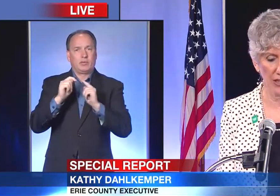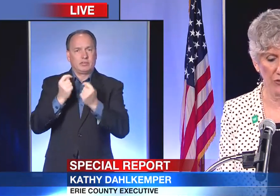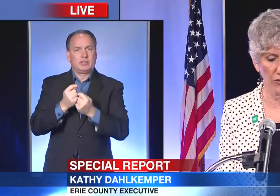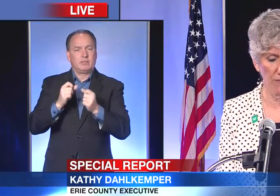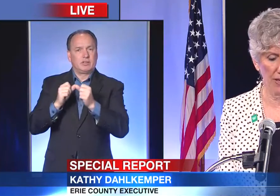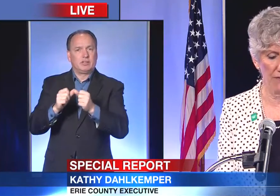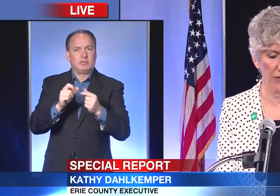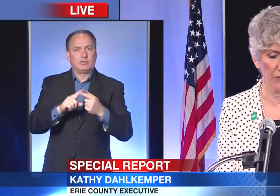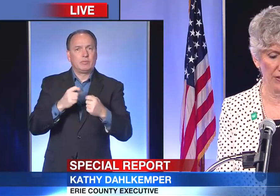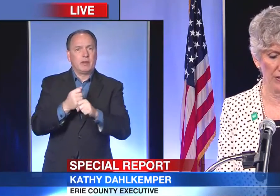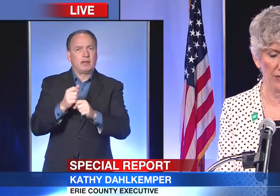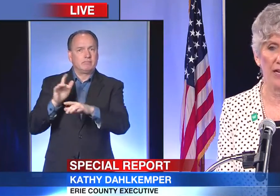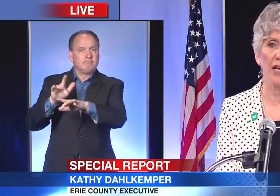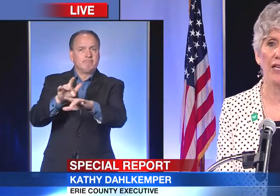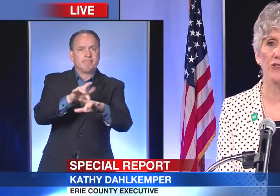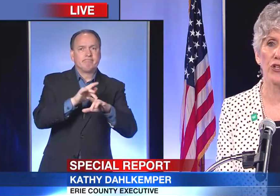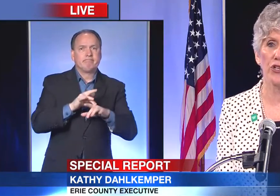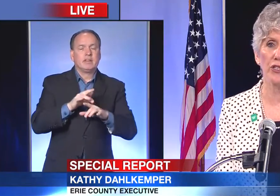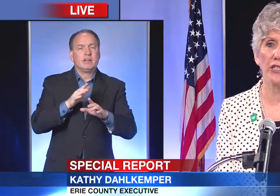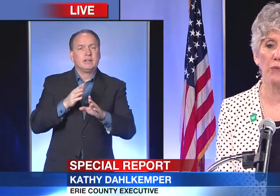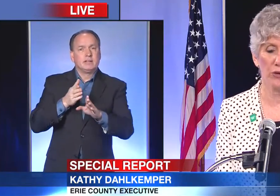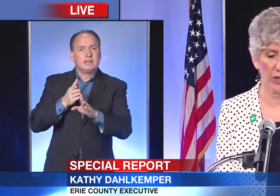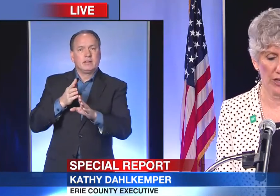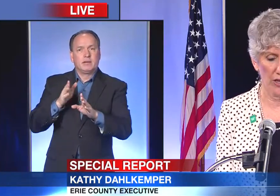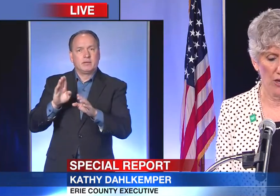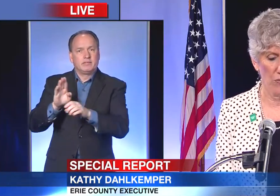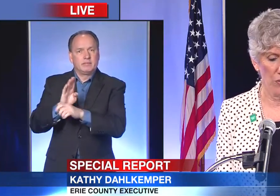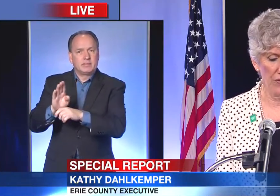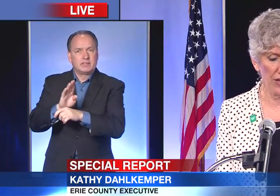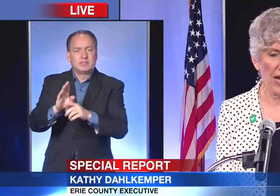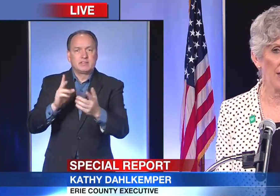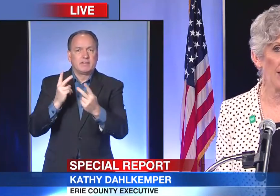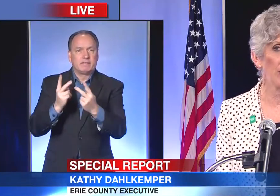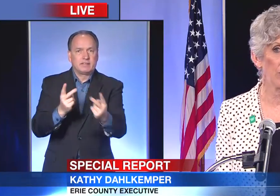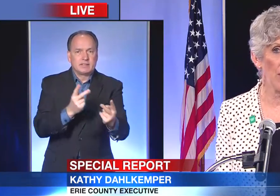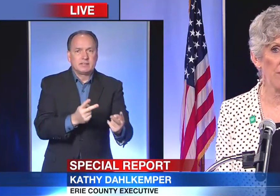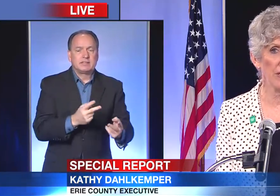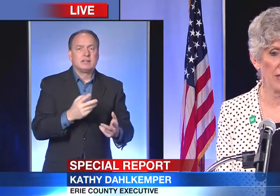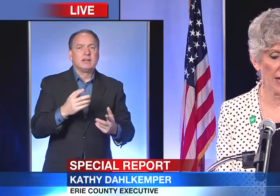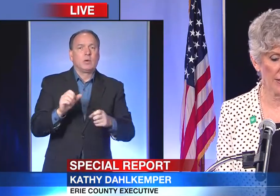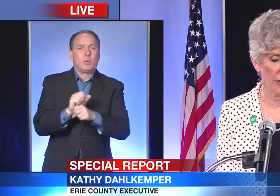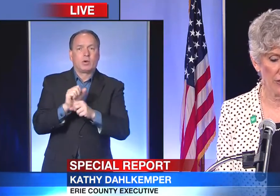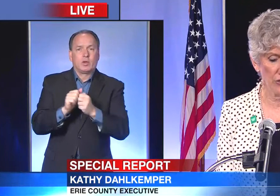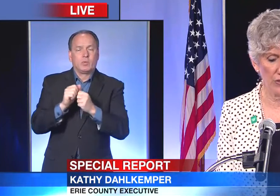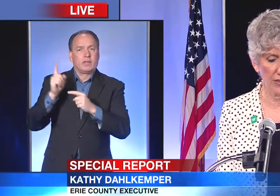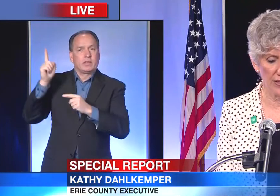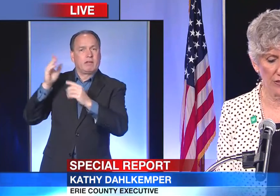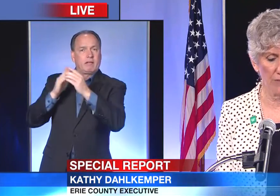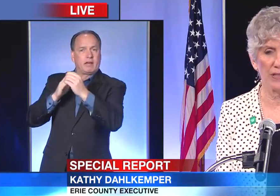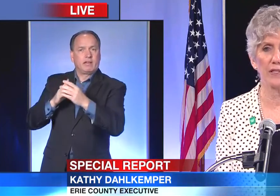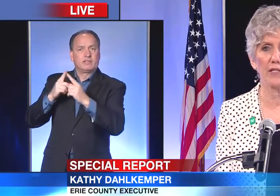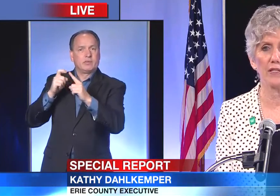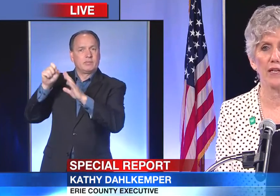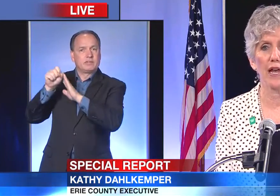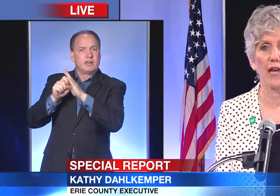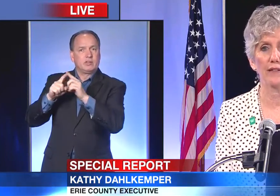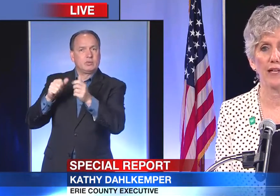REOPENING. OUR ENVIRONMENTAL TEAM CONTINUES TO MAKE FIELD VISITS AND IS CURRENTLY WORKING WITH THE